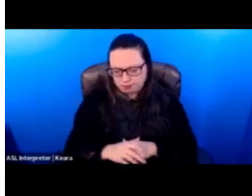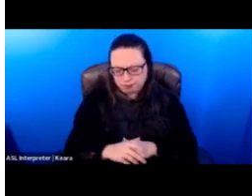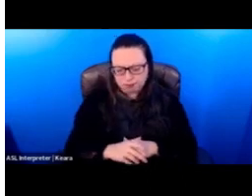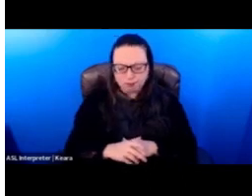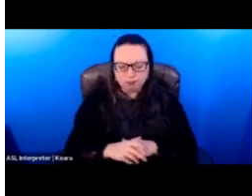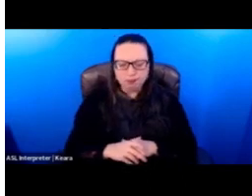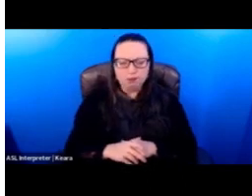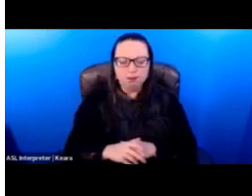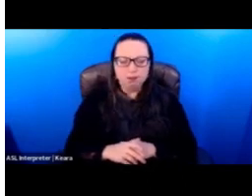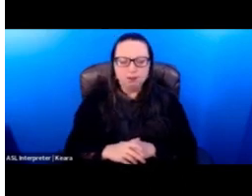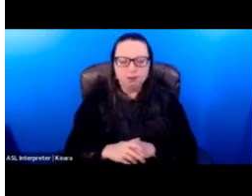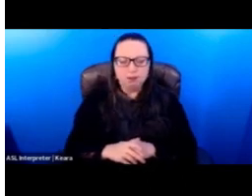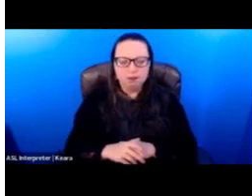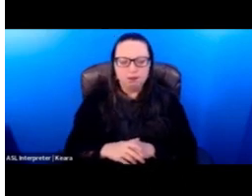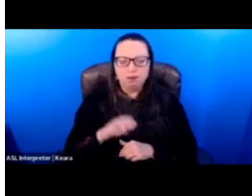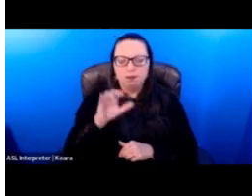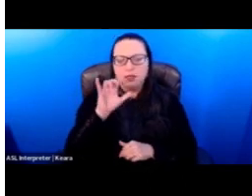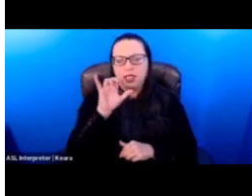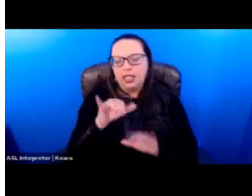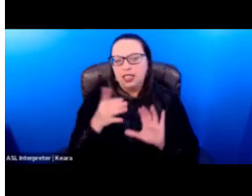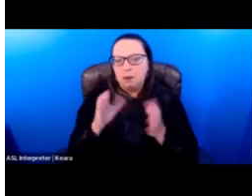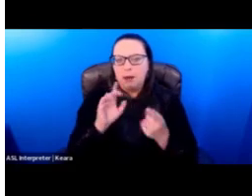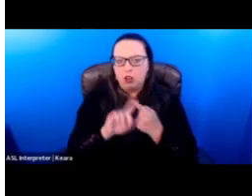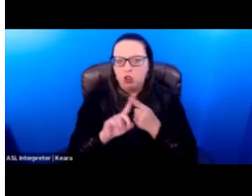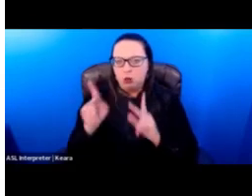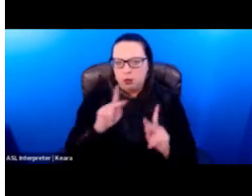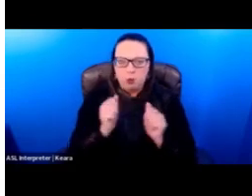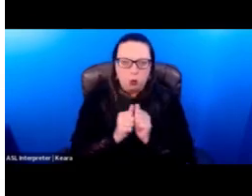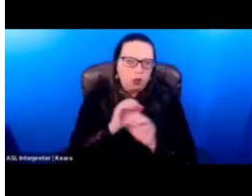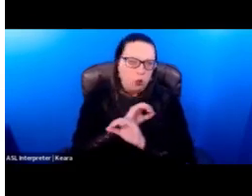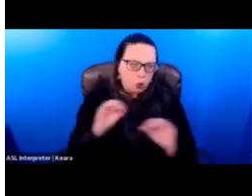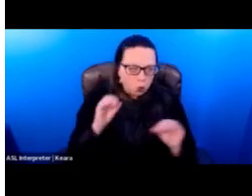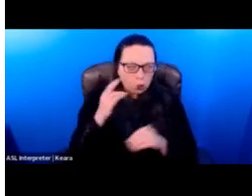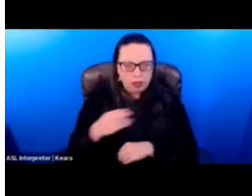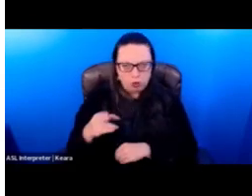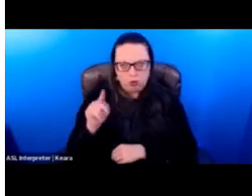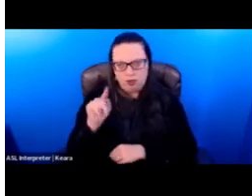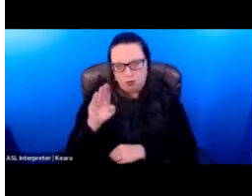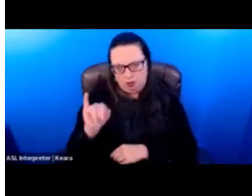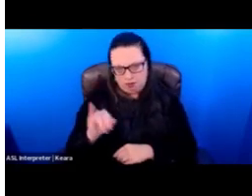that's when compared to those with no such history. Okay, no